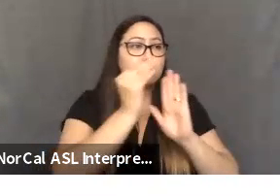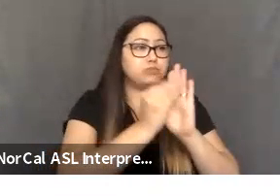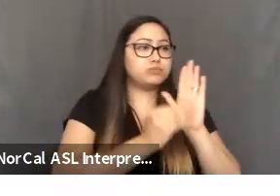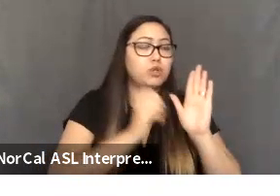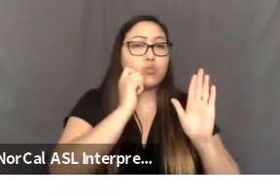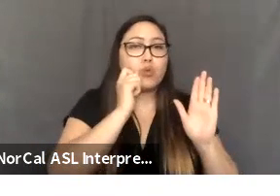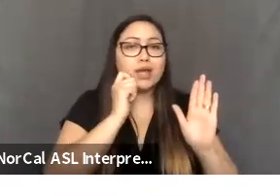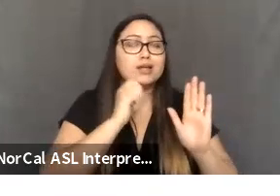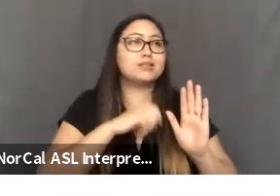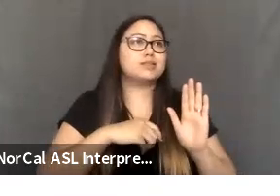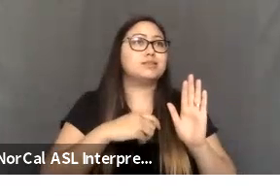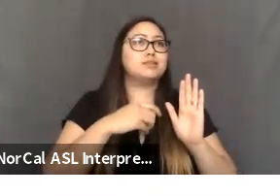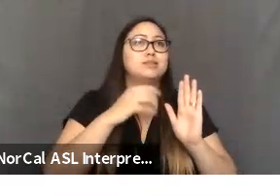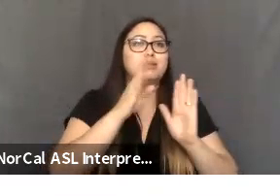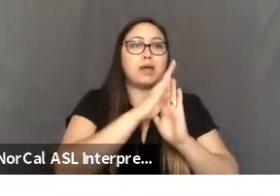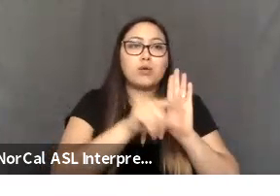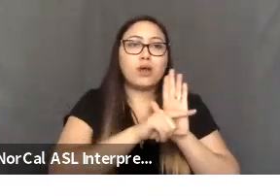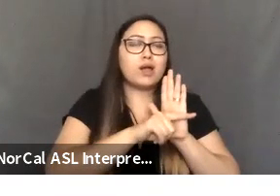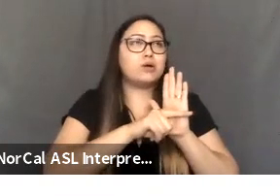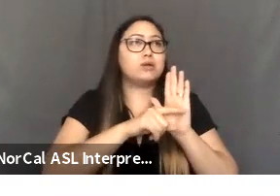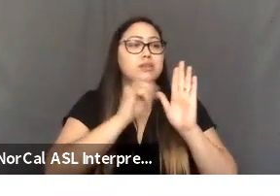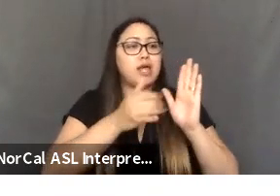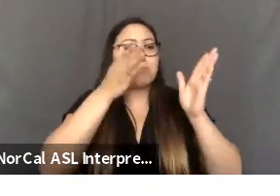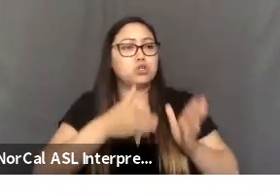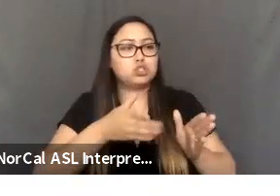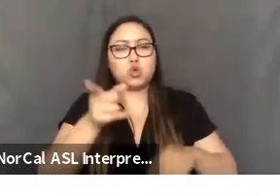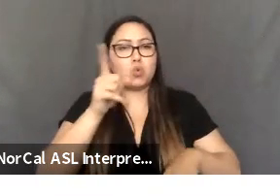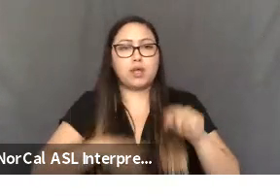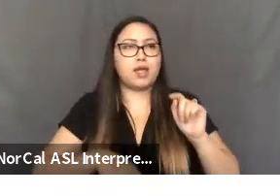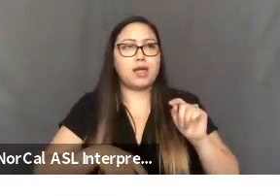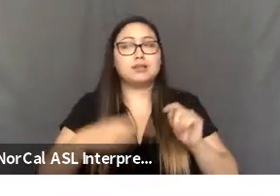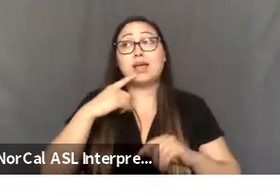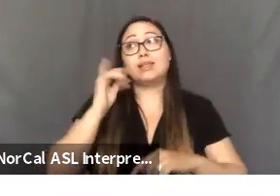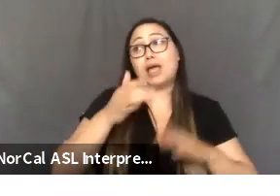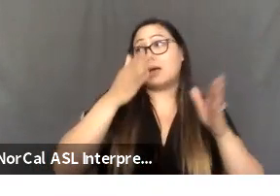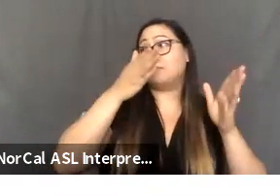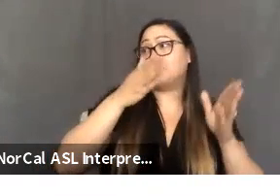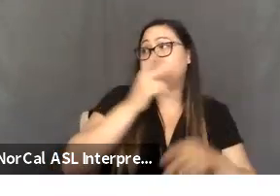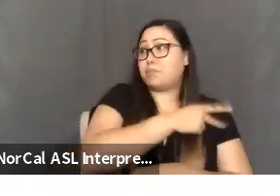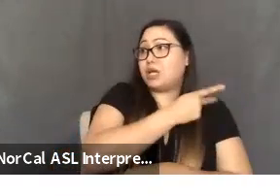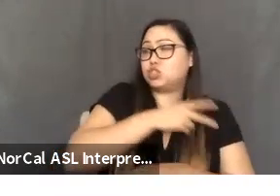you can't demonstrate, oh, look, our patients with this demographic characteristic for example,